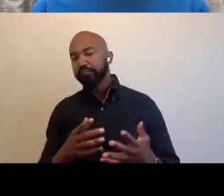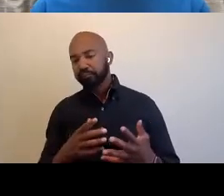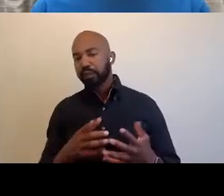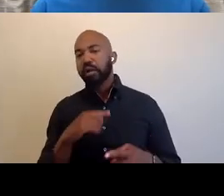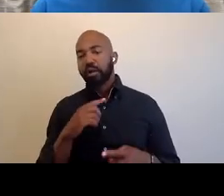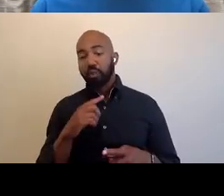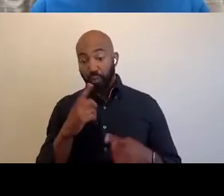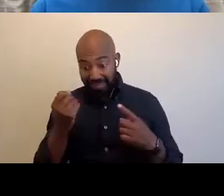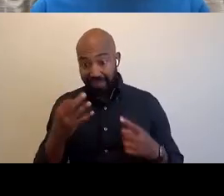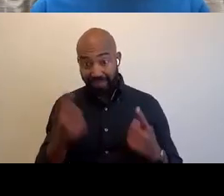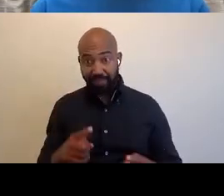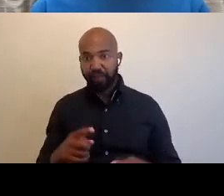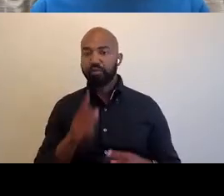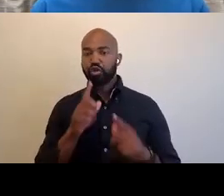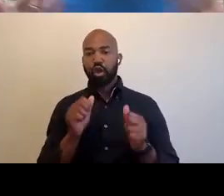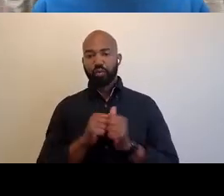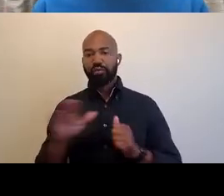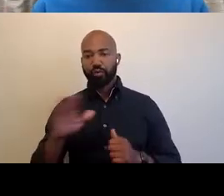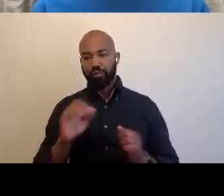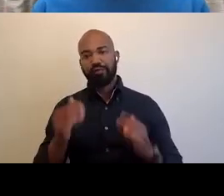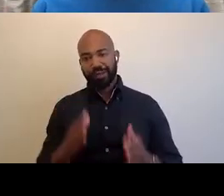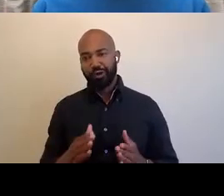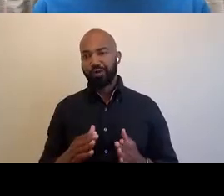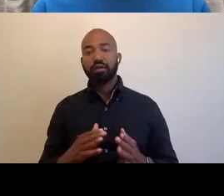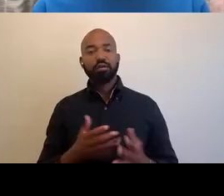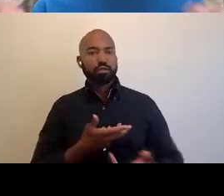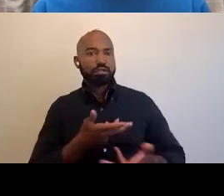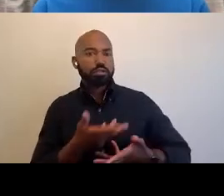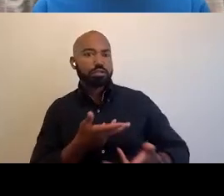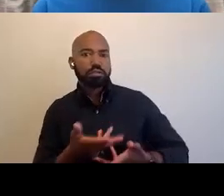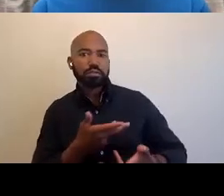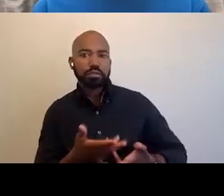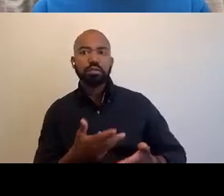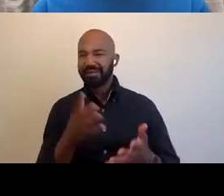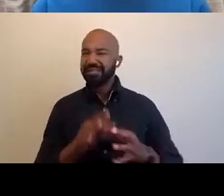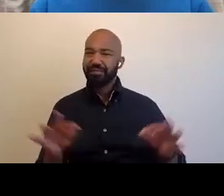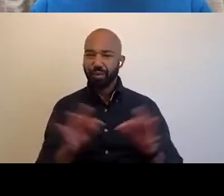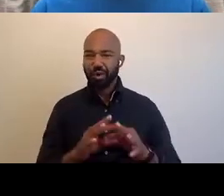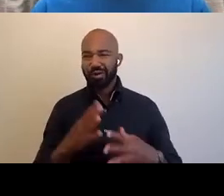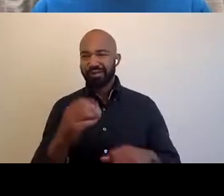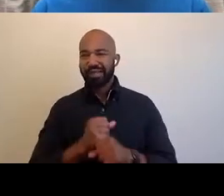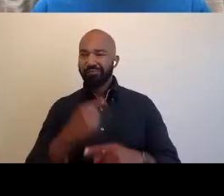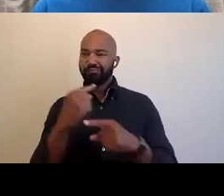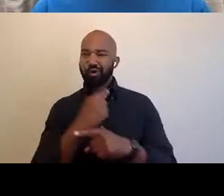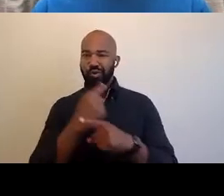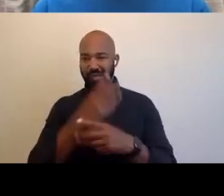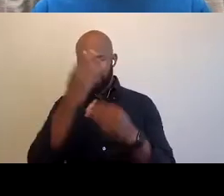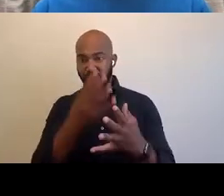so that you can hear from your provider. That's what I would anticipate. Let's talk about how to help minimize that.